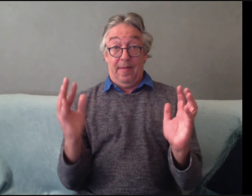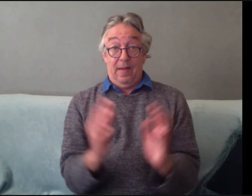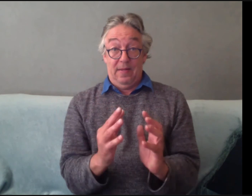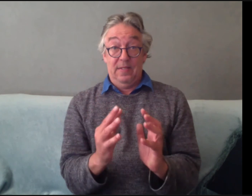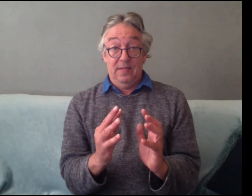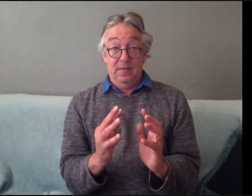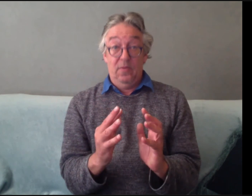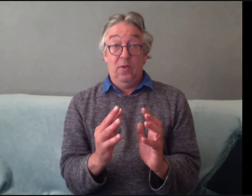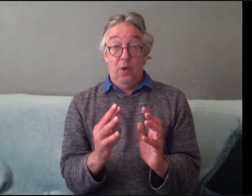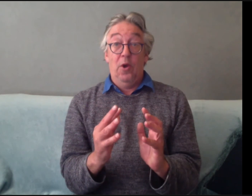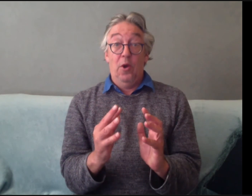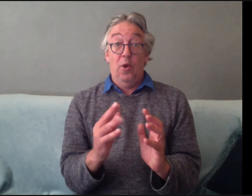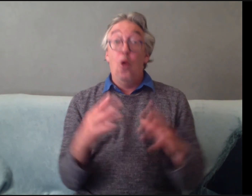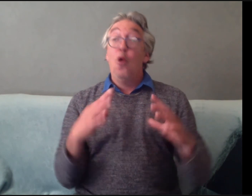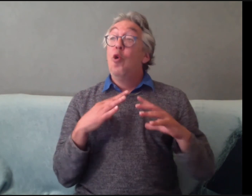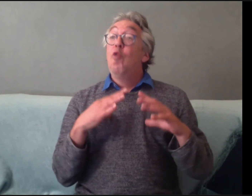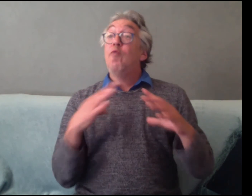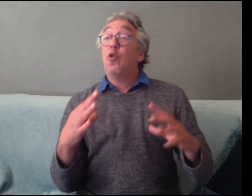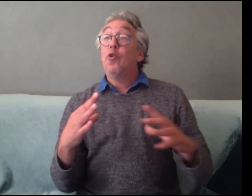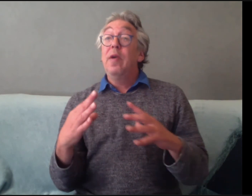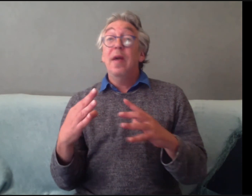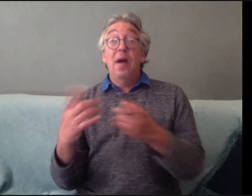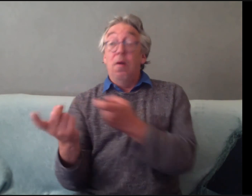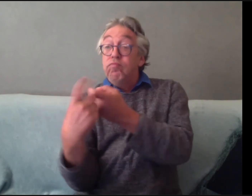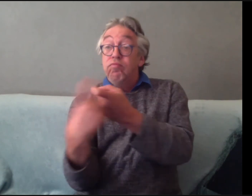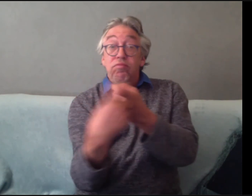this theme has come up at every single one of them.